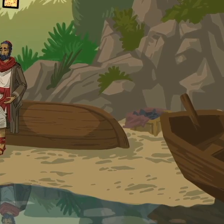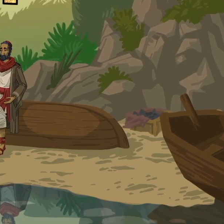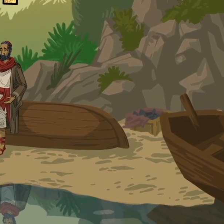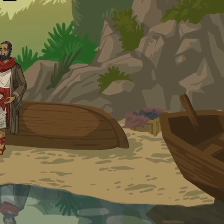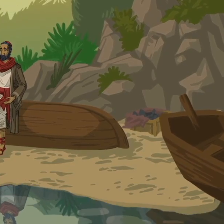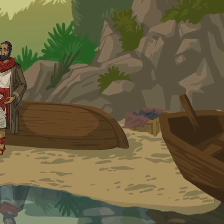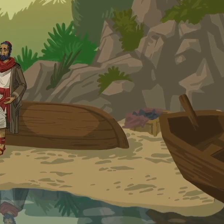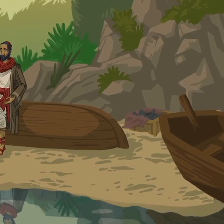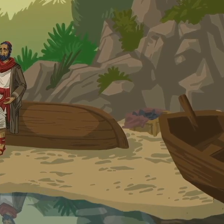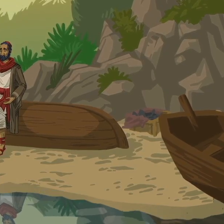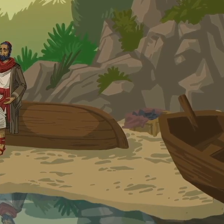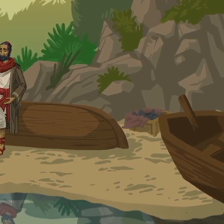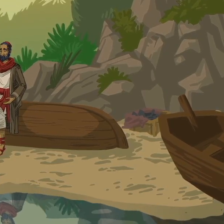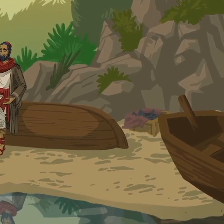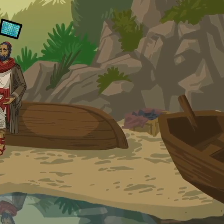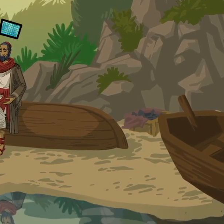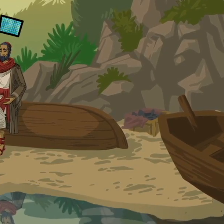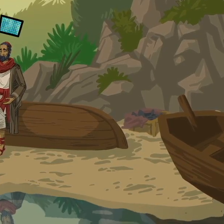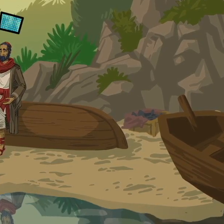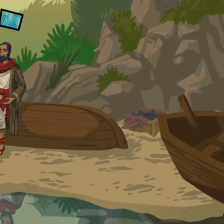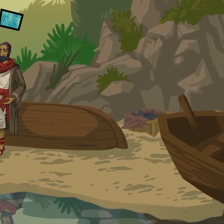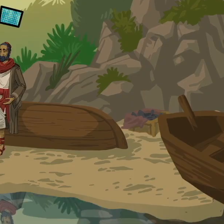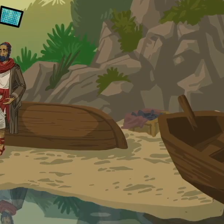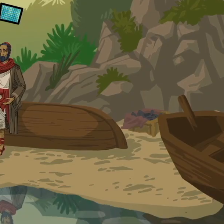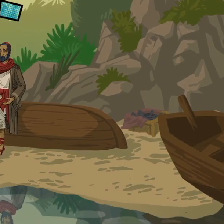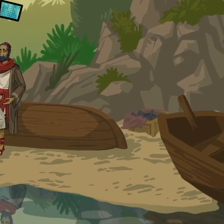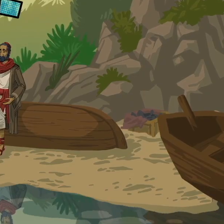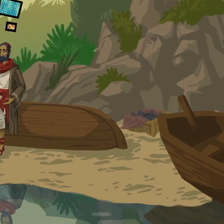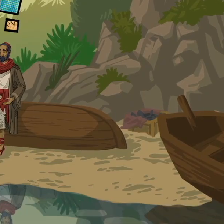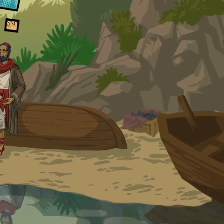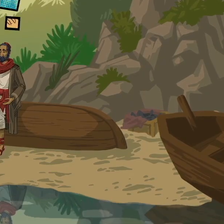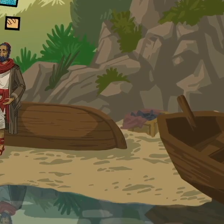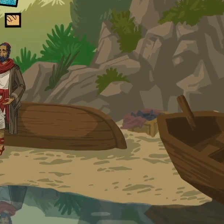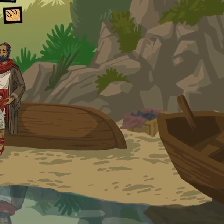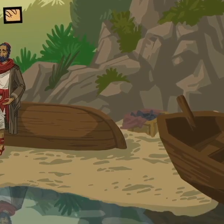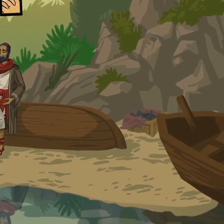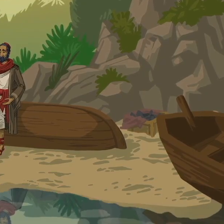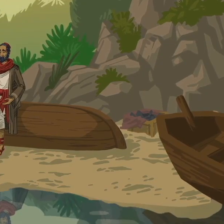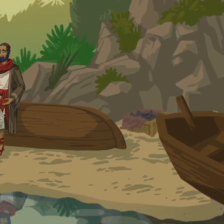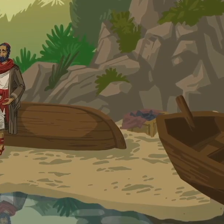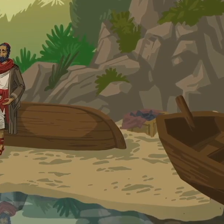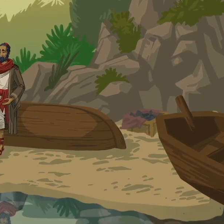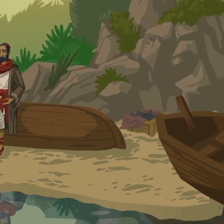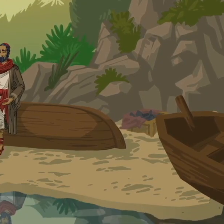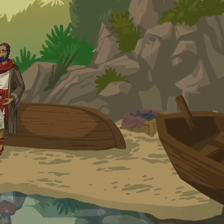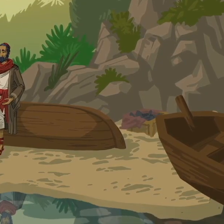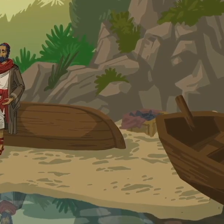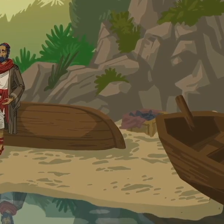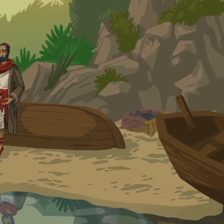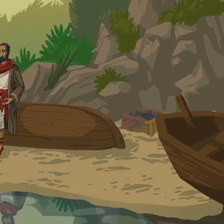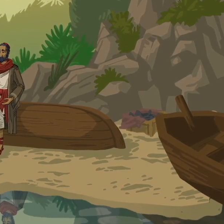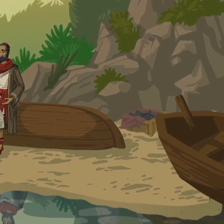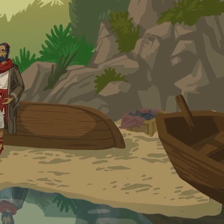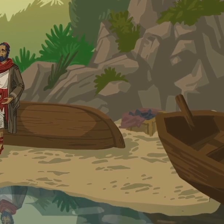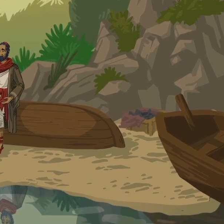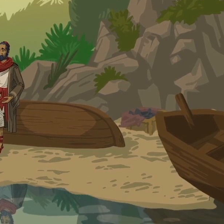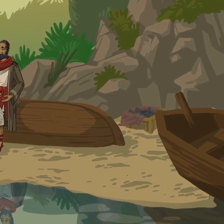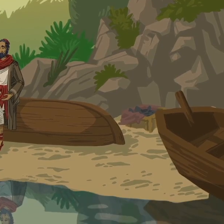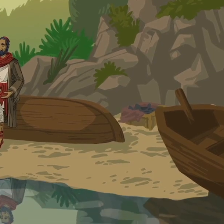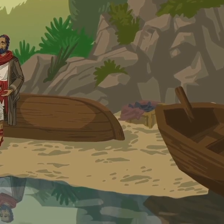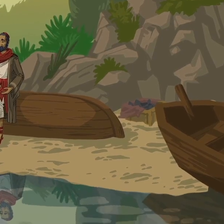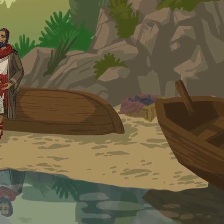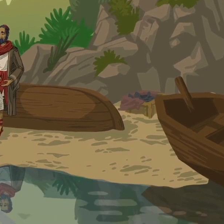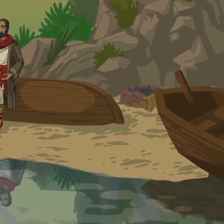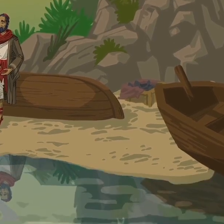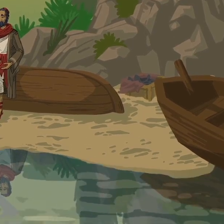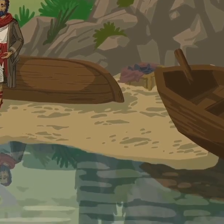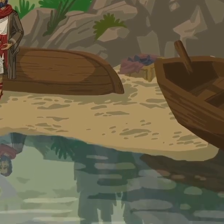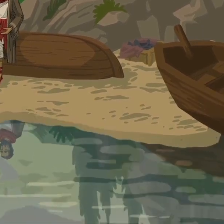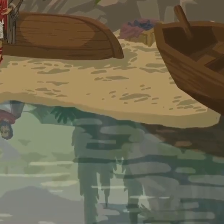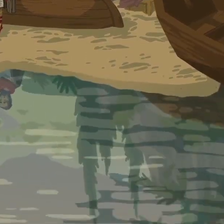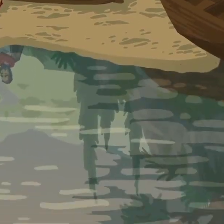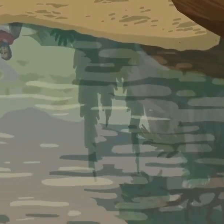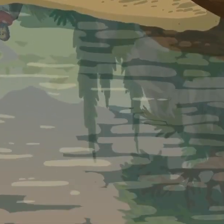And you might not see its influence, but it’s going to change everything.